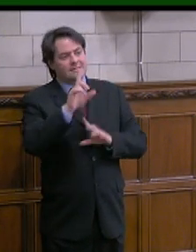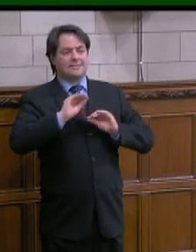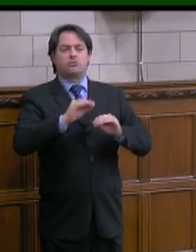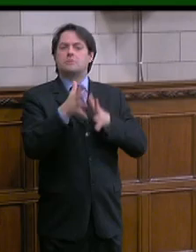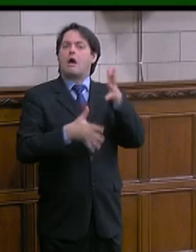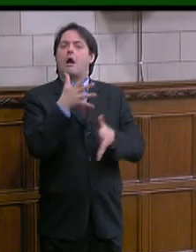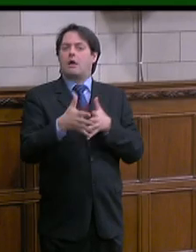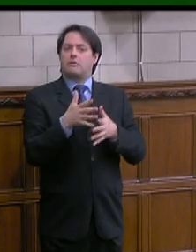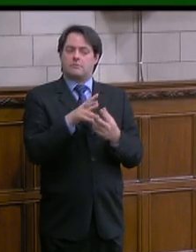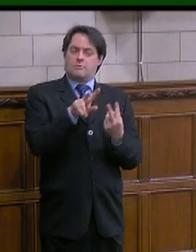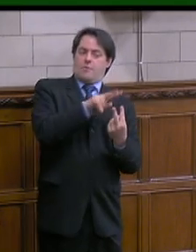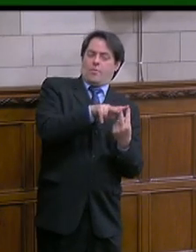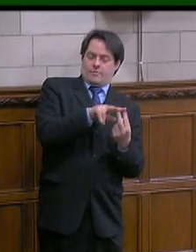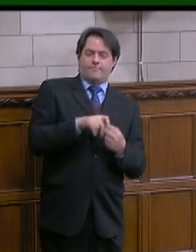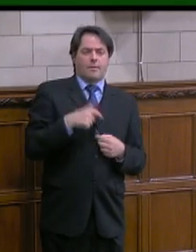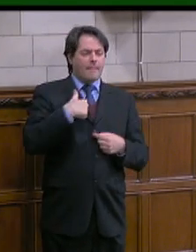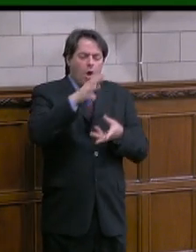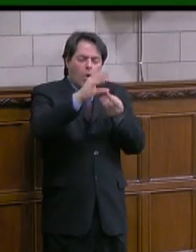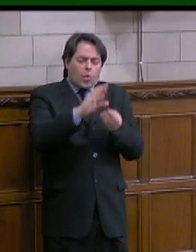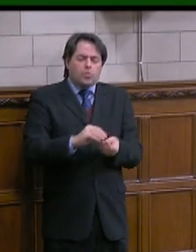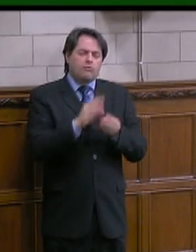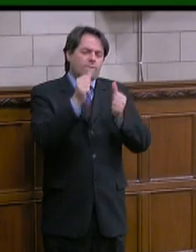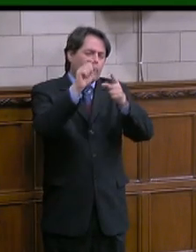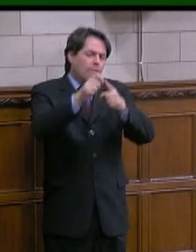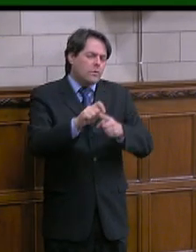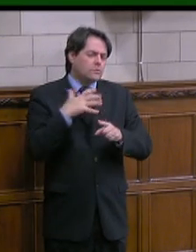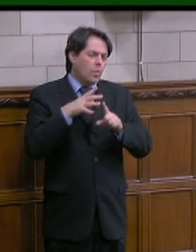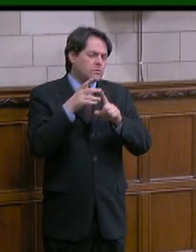I have a few points to make to the Minister.